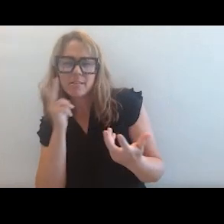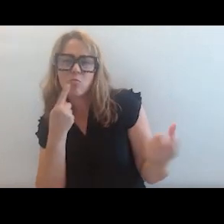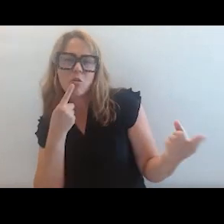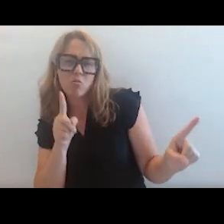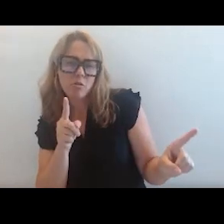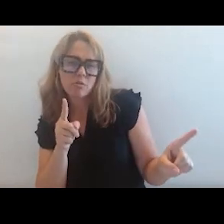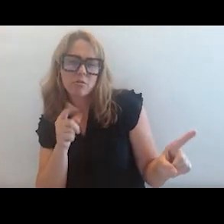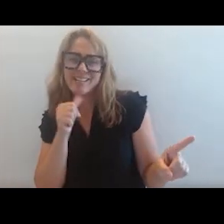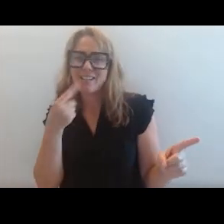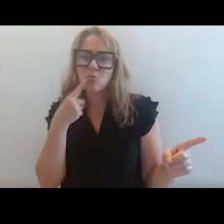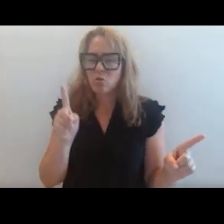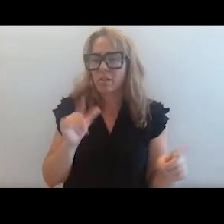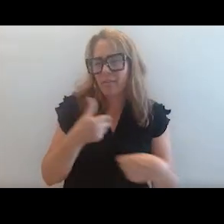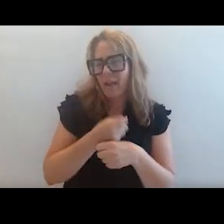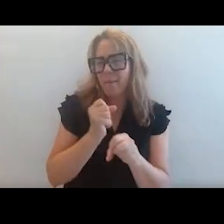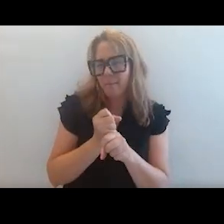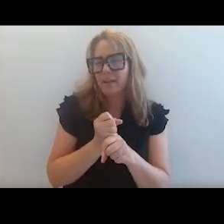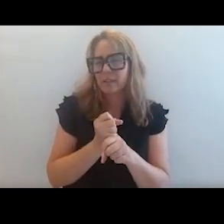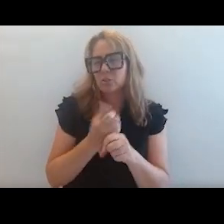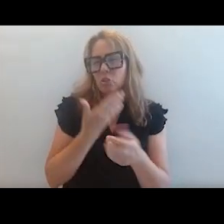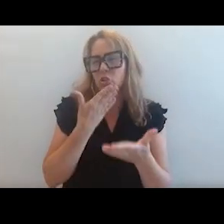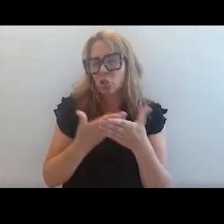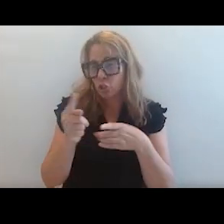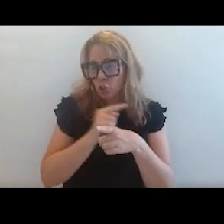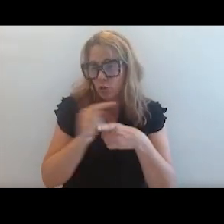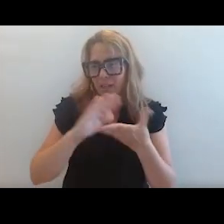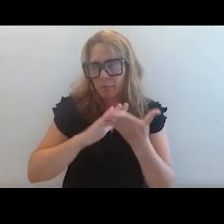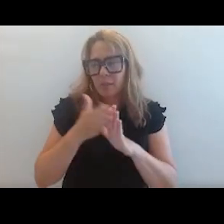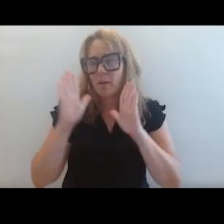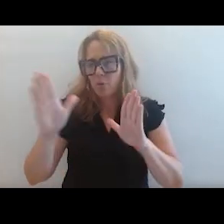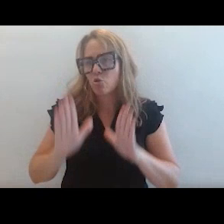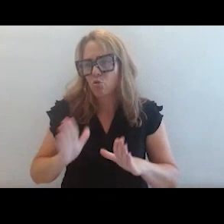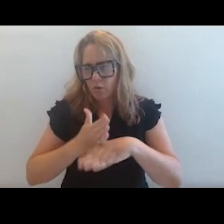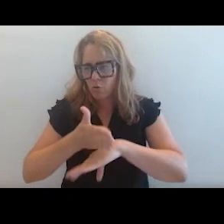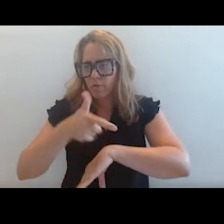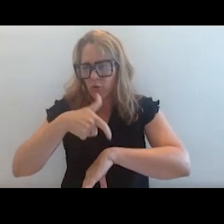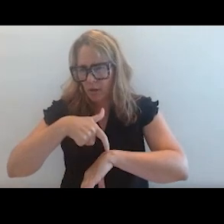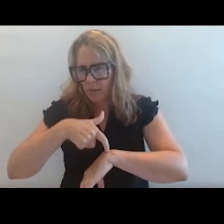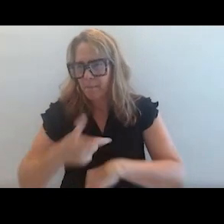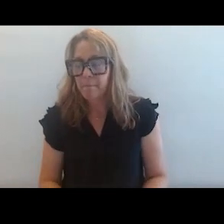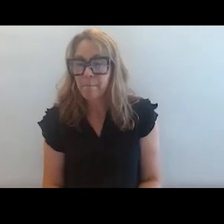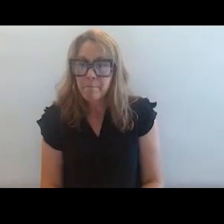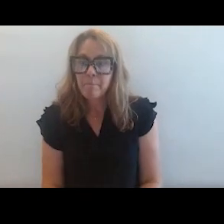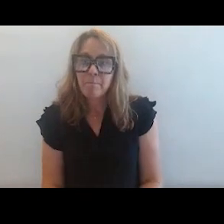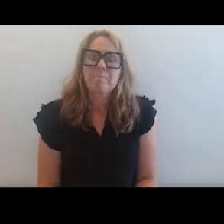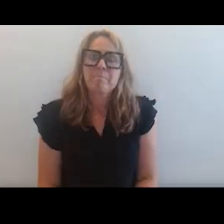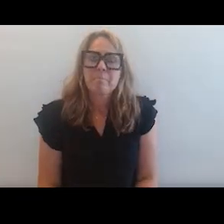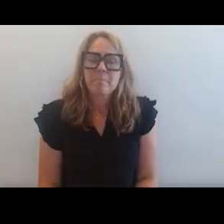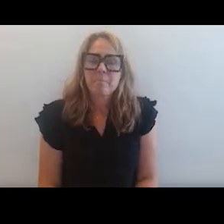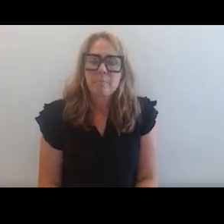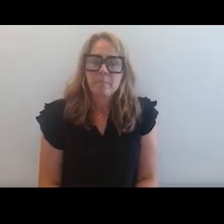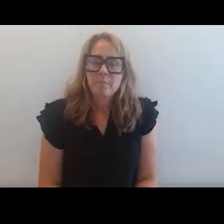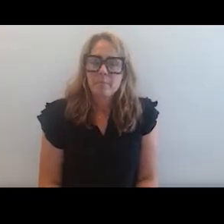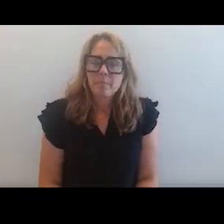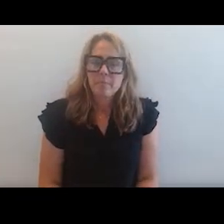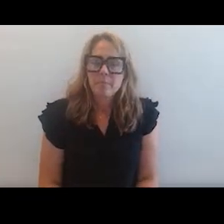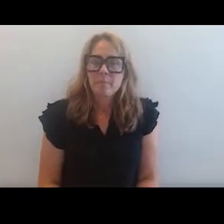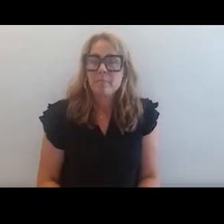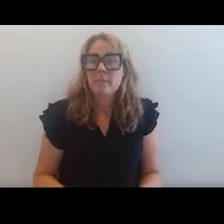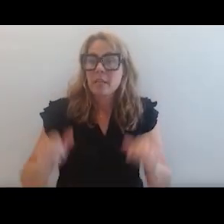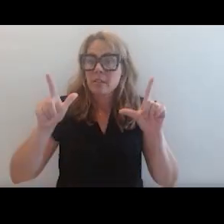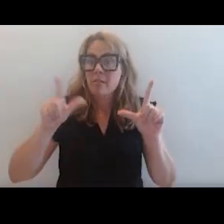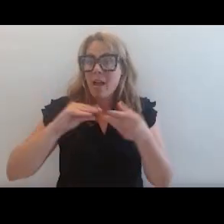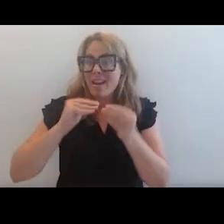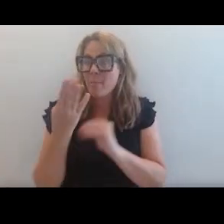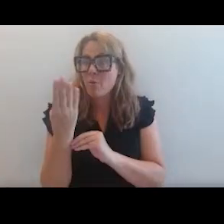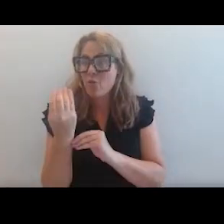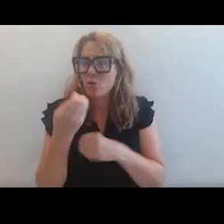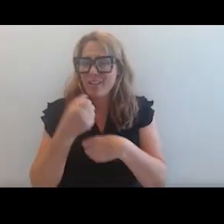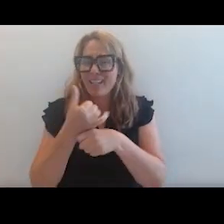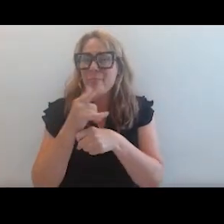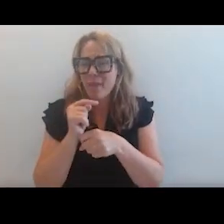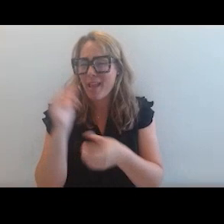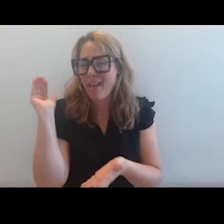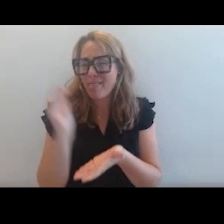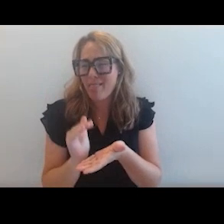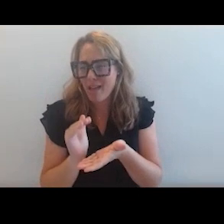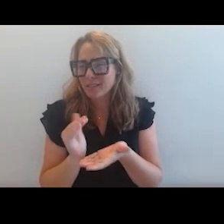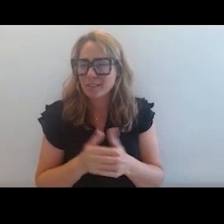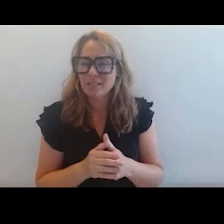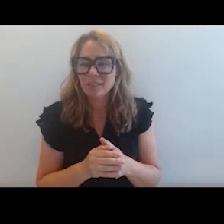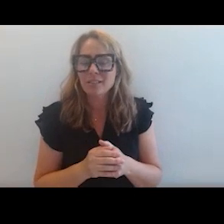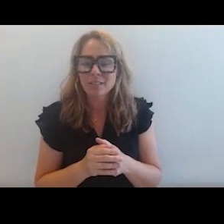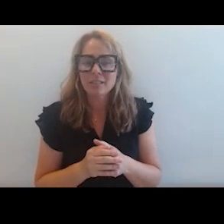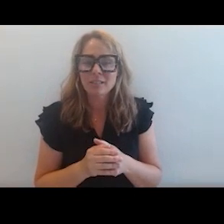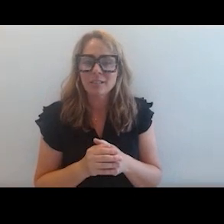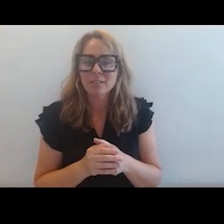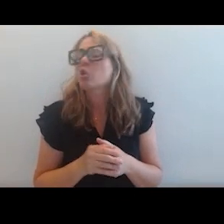a good training great over time. [Rachel] Slide 14, Make It Last.